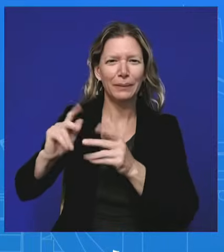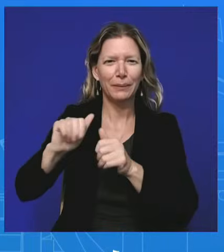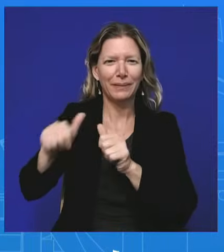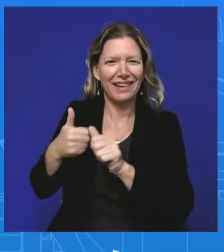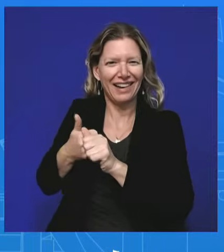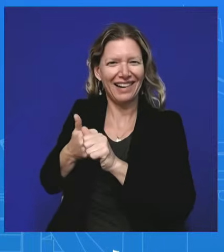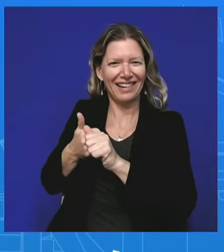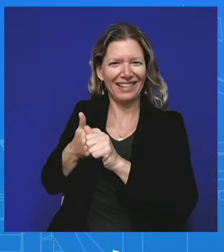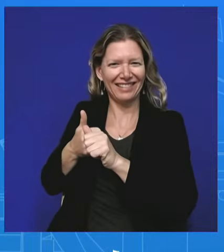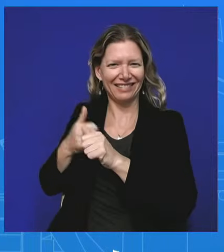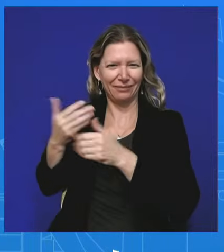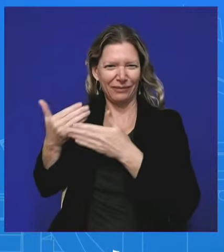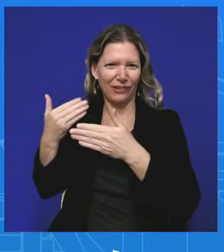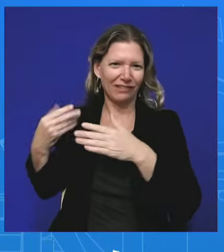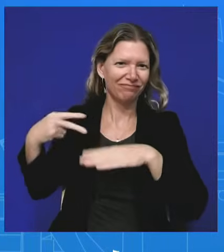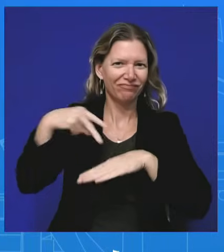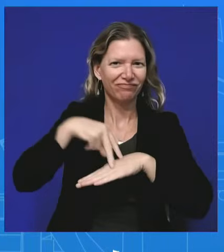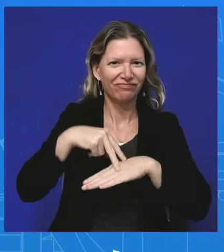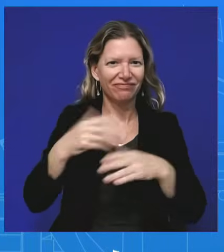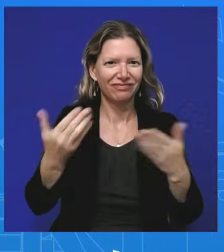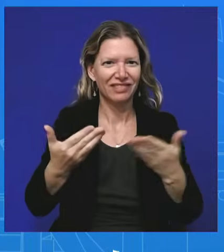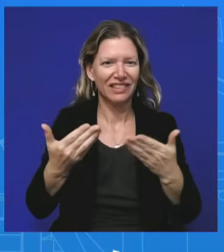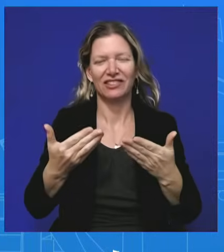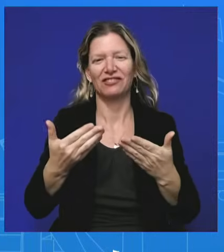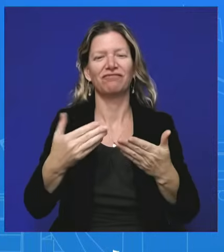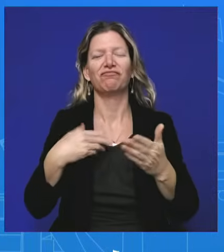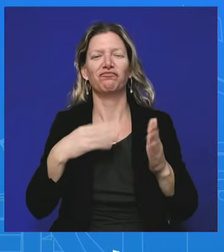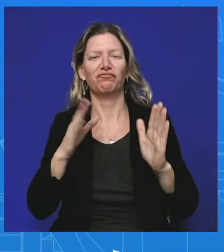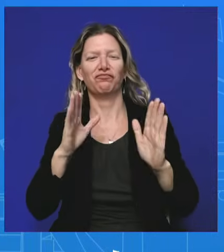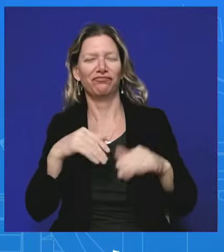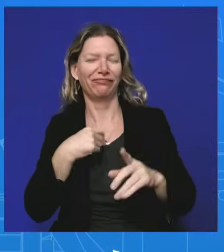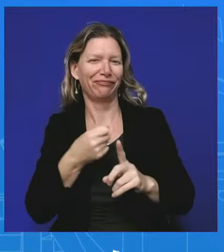How are you guys doing? The Press: Good. The Press: Great. Ms. Jean-Pierre: All right. Good afternoon, everybody.